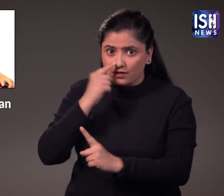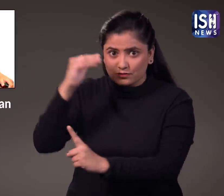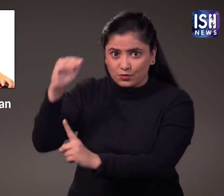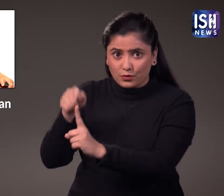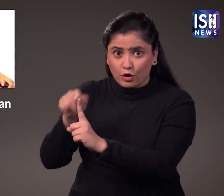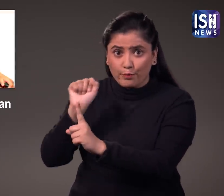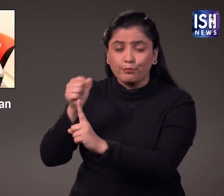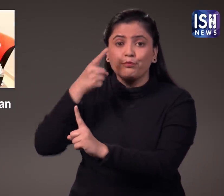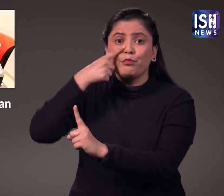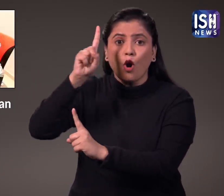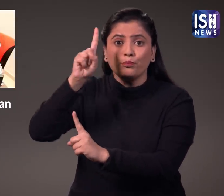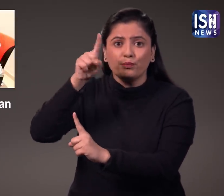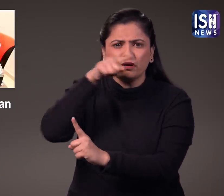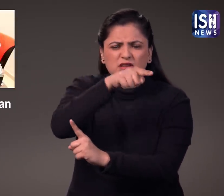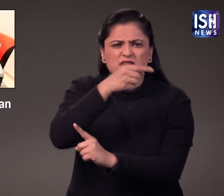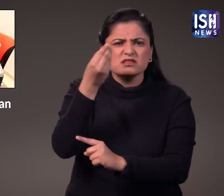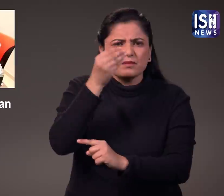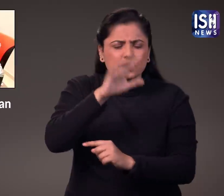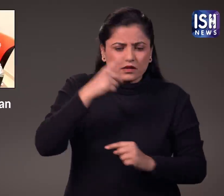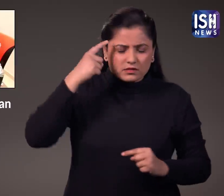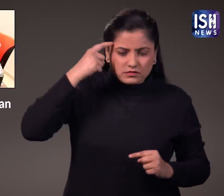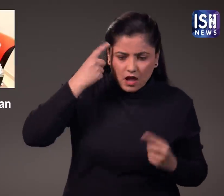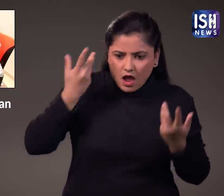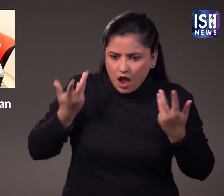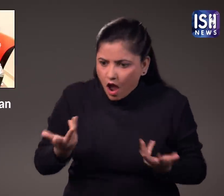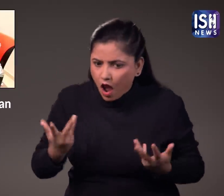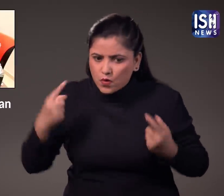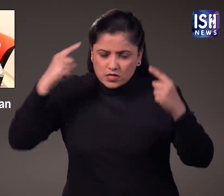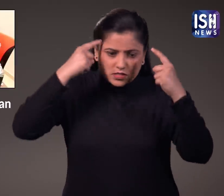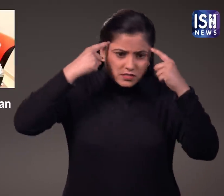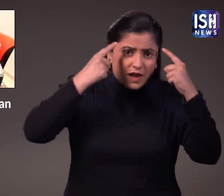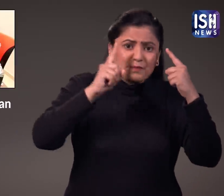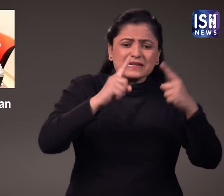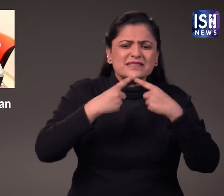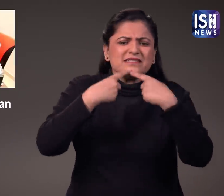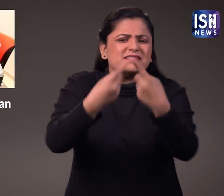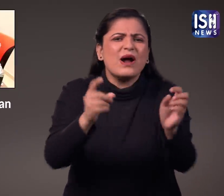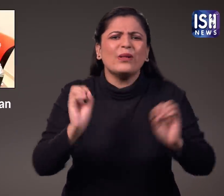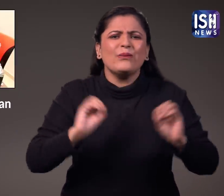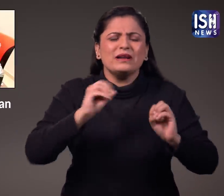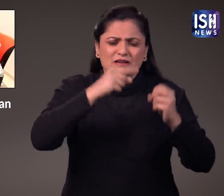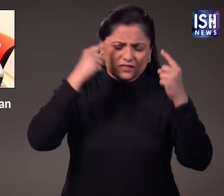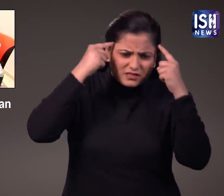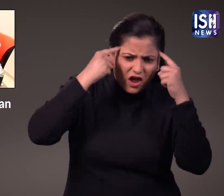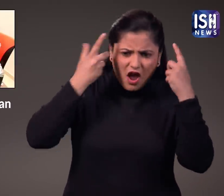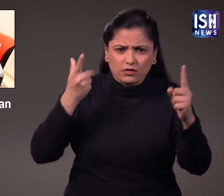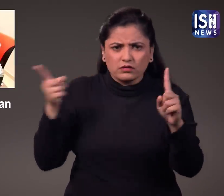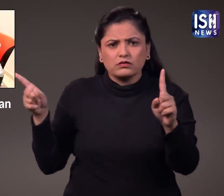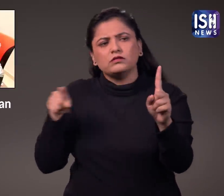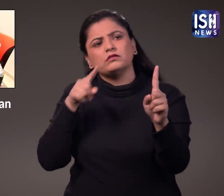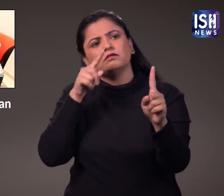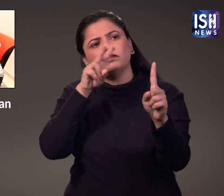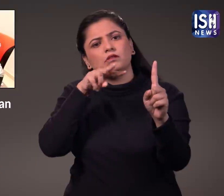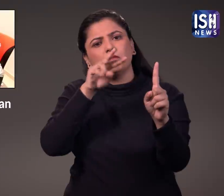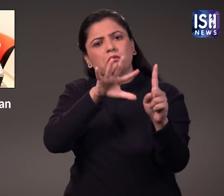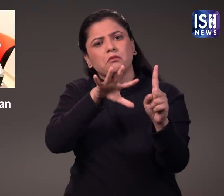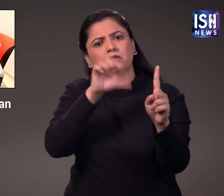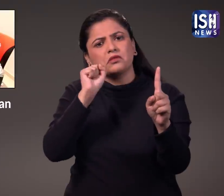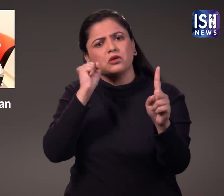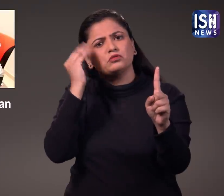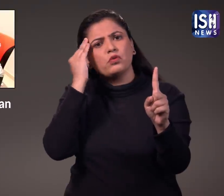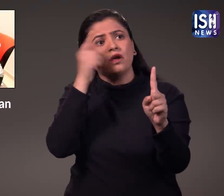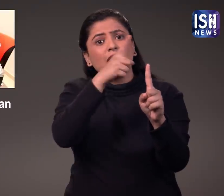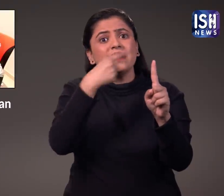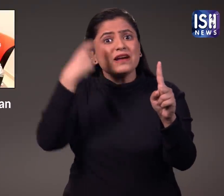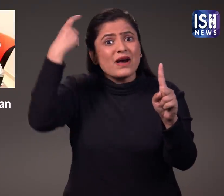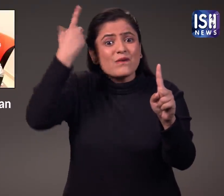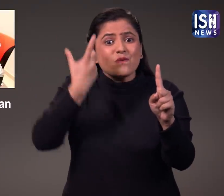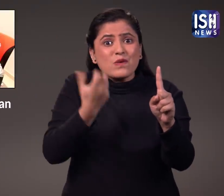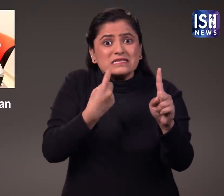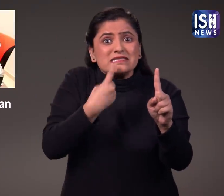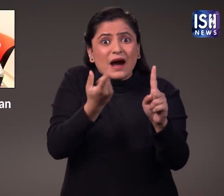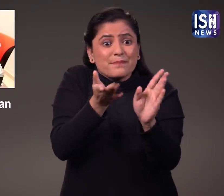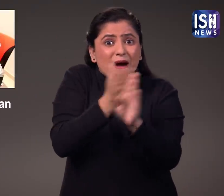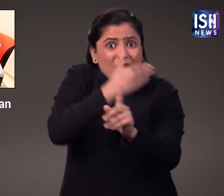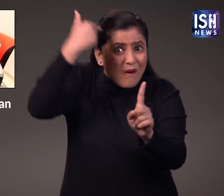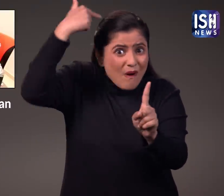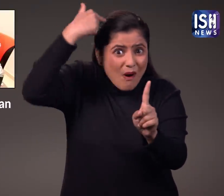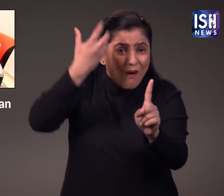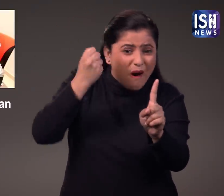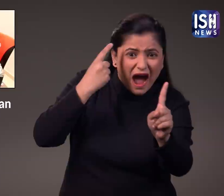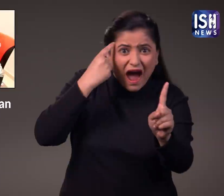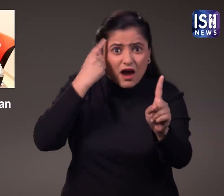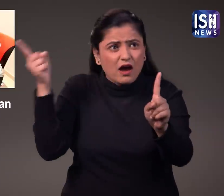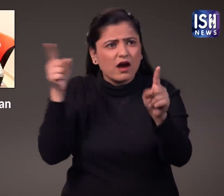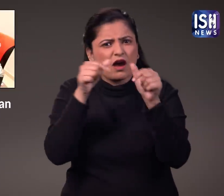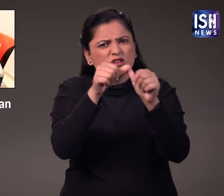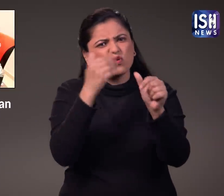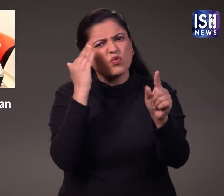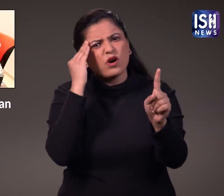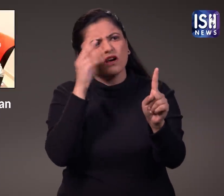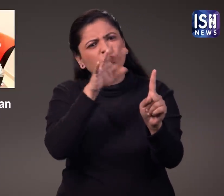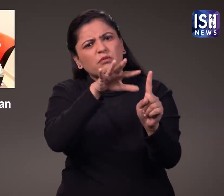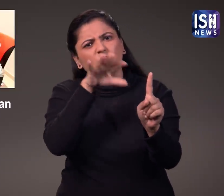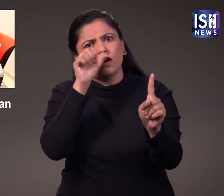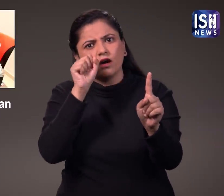When the girl's mother is stressed but does not express it, the little girl reads her mother’s mind and gets to know everything.